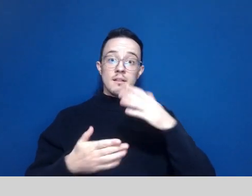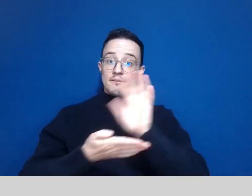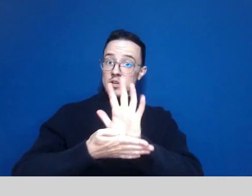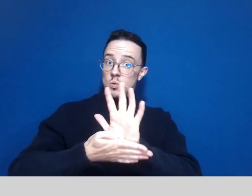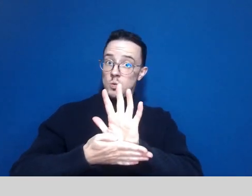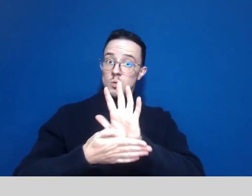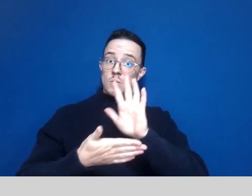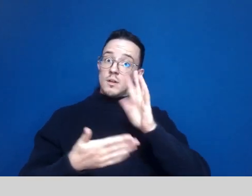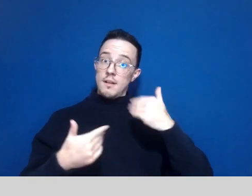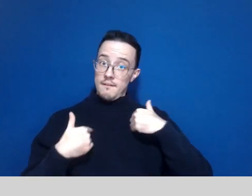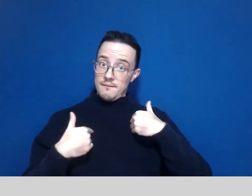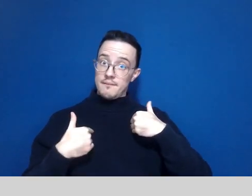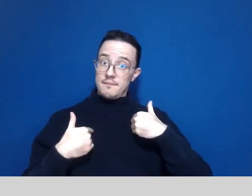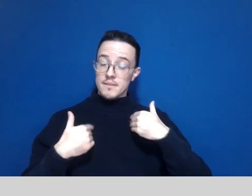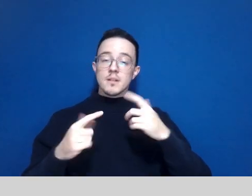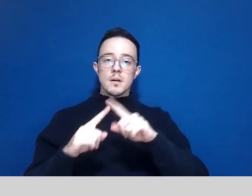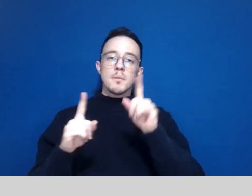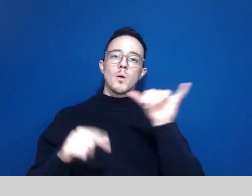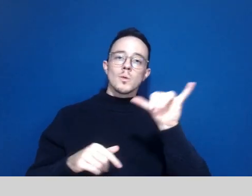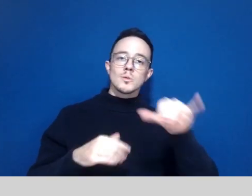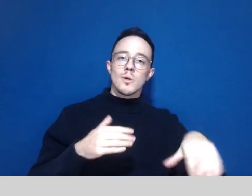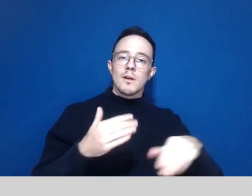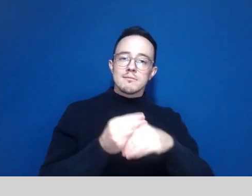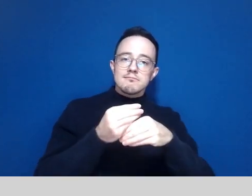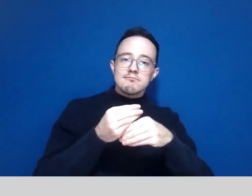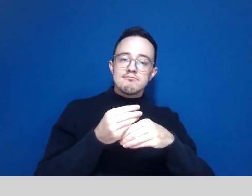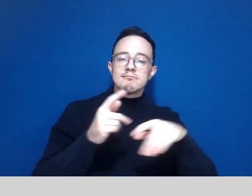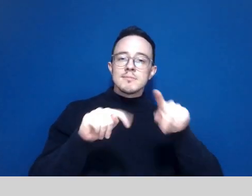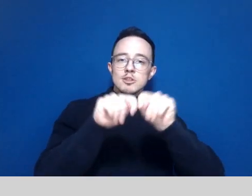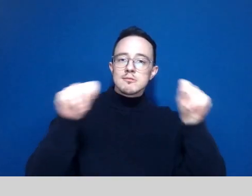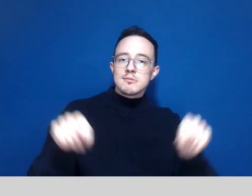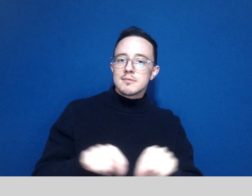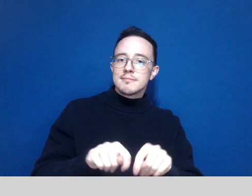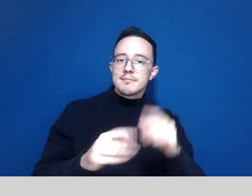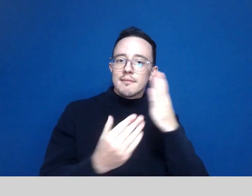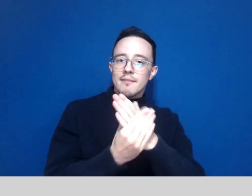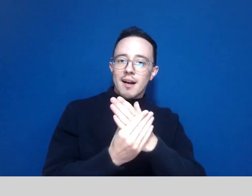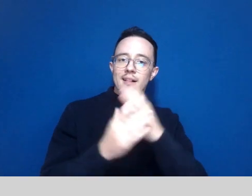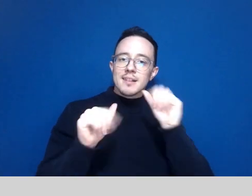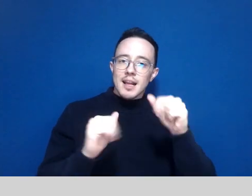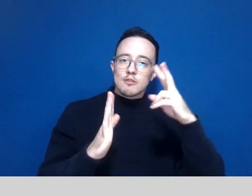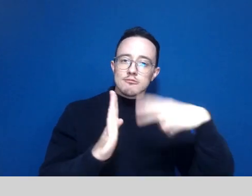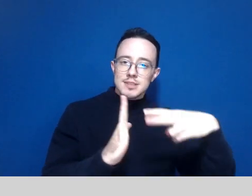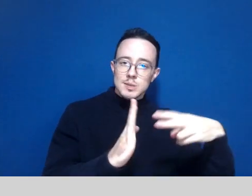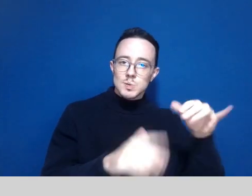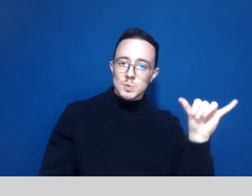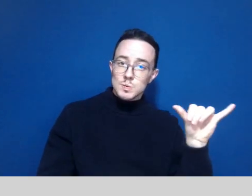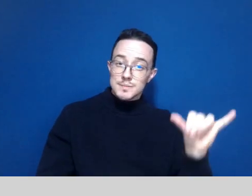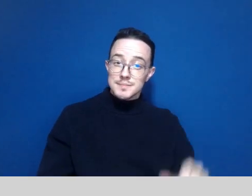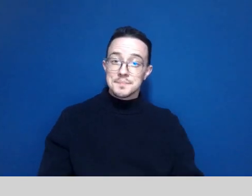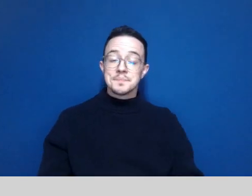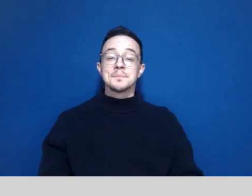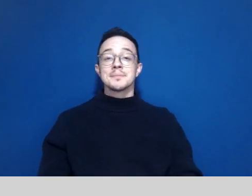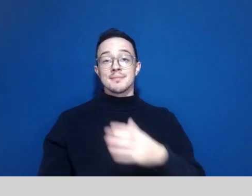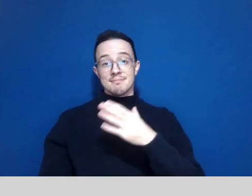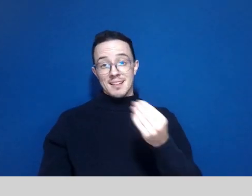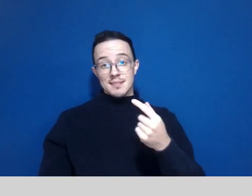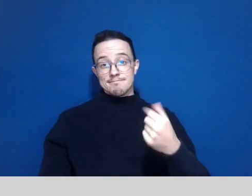but also the written content to go along with it. And ultimately, as someone who struggles with ADHD